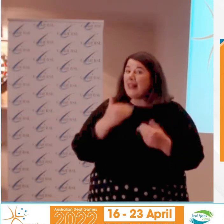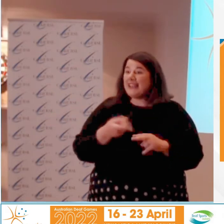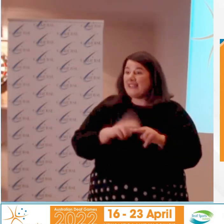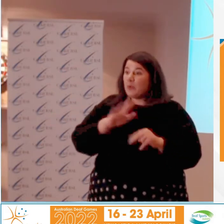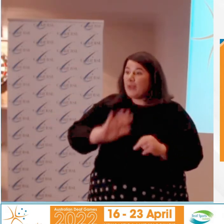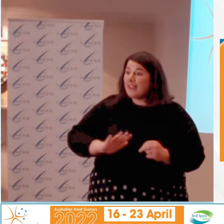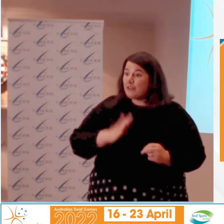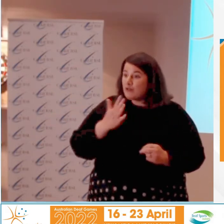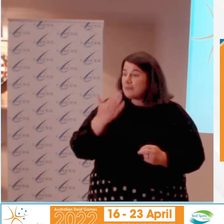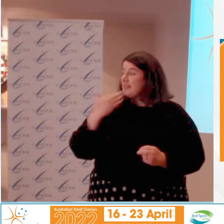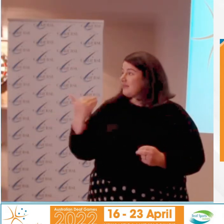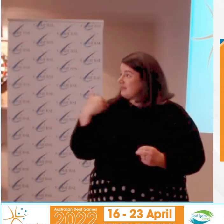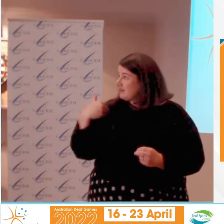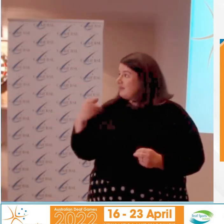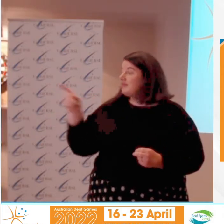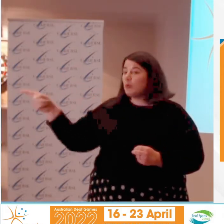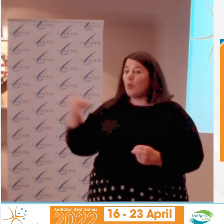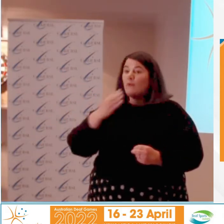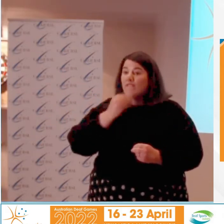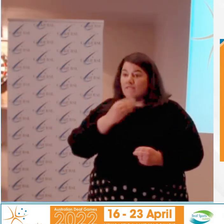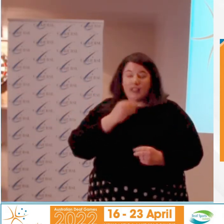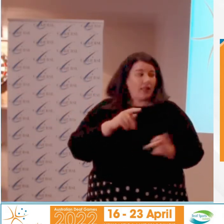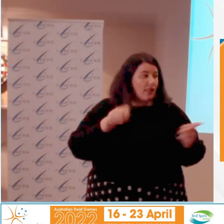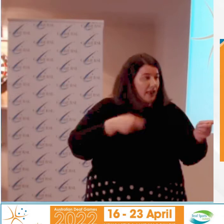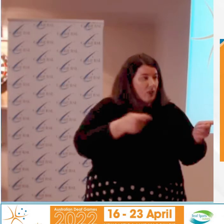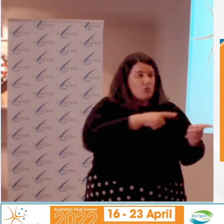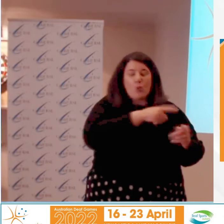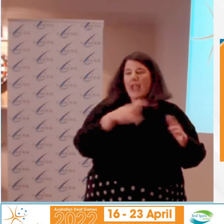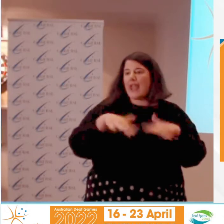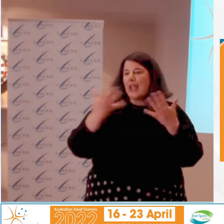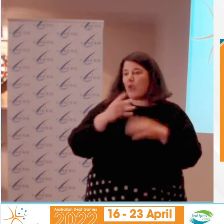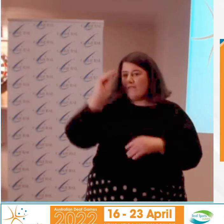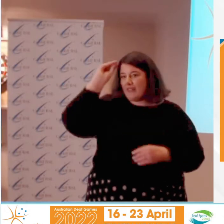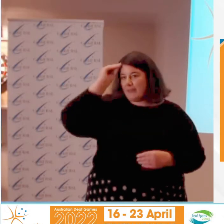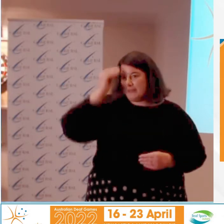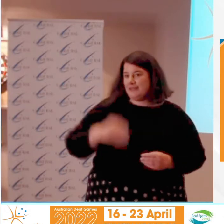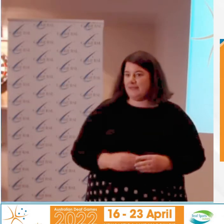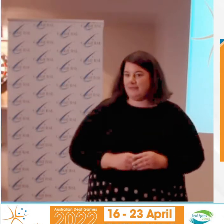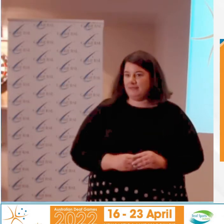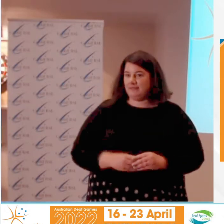and we would love it if you're interested please let me let Phil know or Andrew